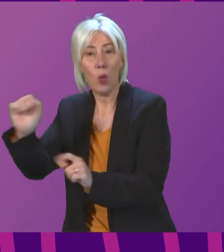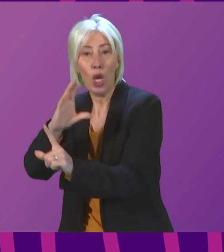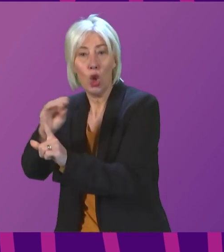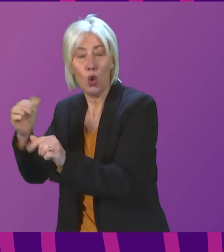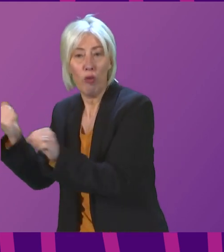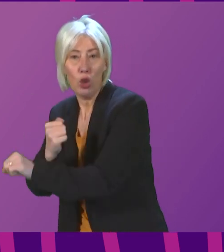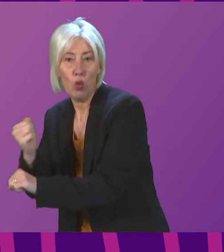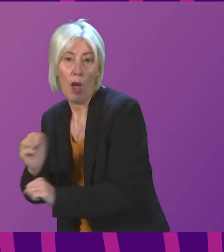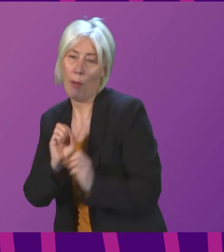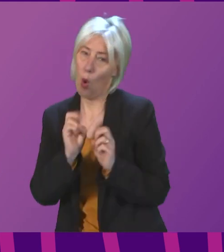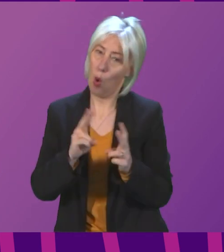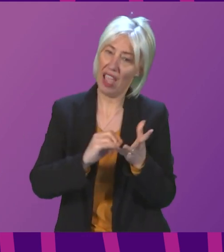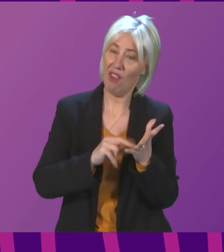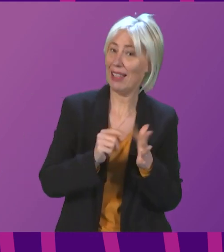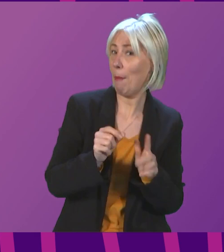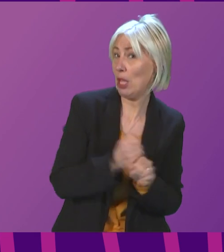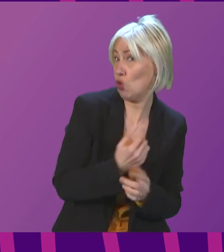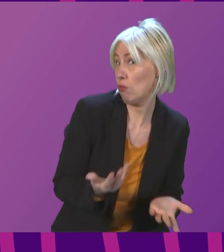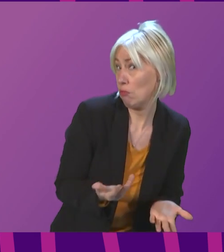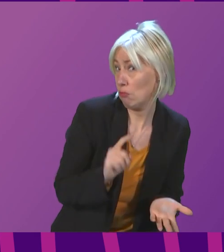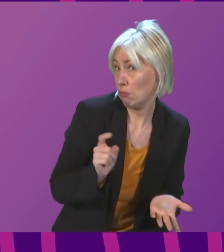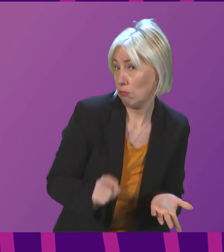There is another concerning part of the deal.